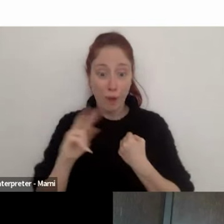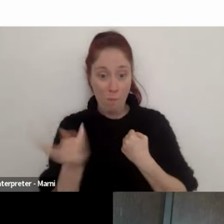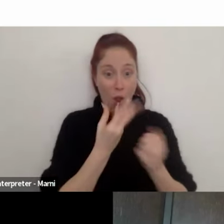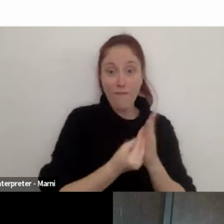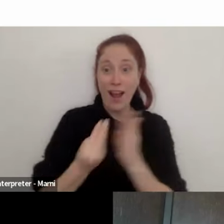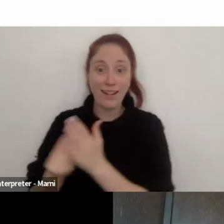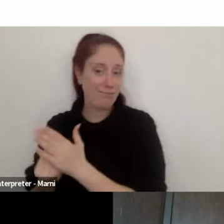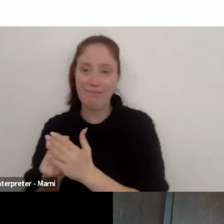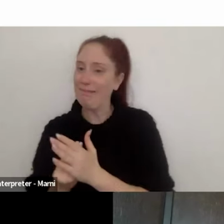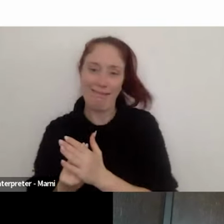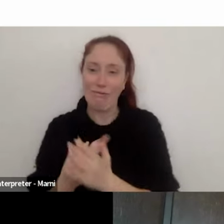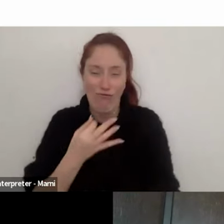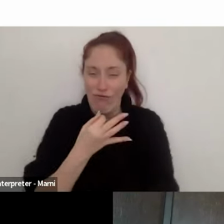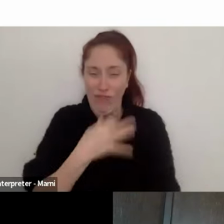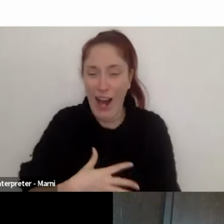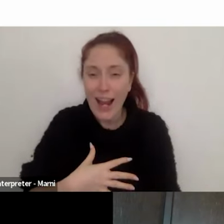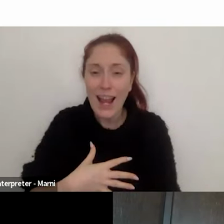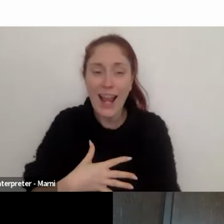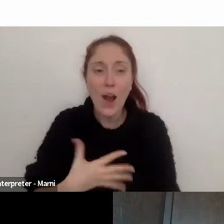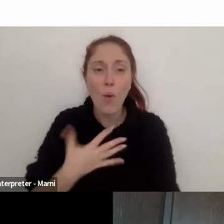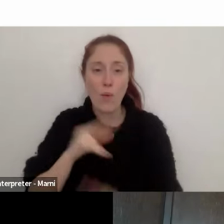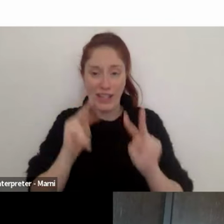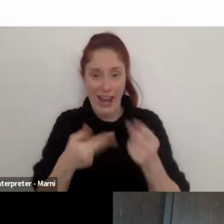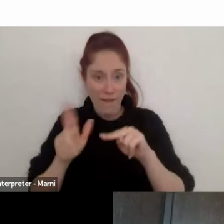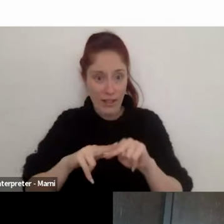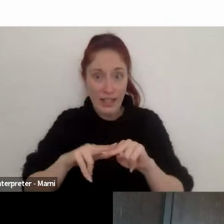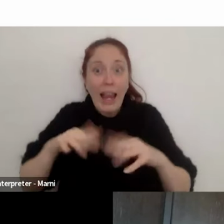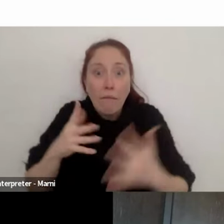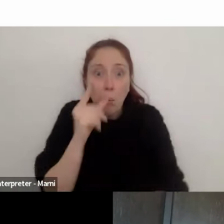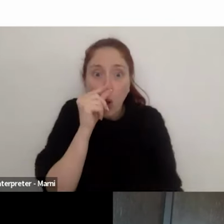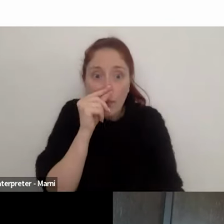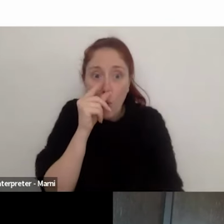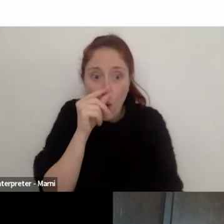take on that amount of work at the same time. I would encourage you to think very carefully about